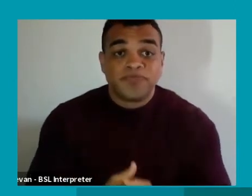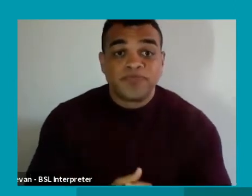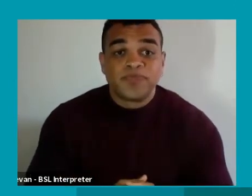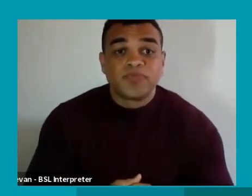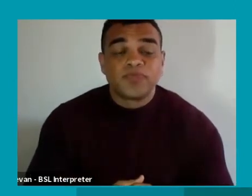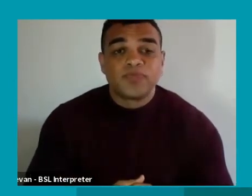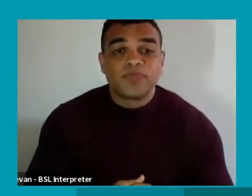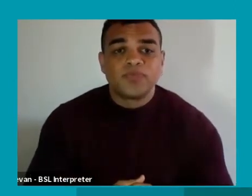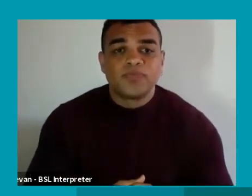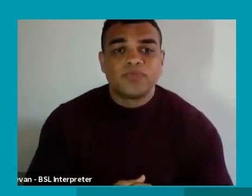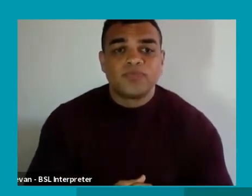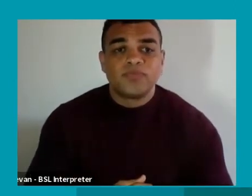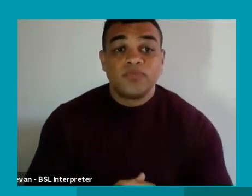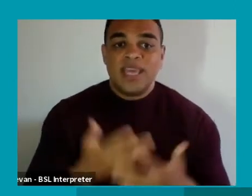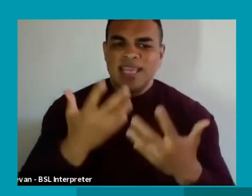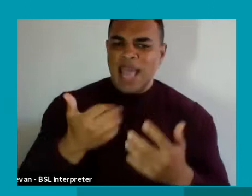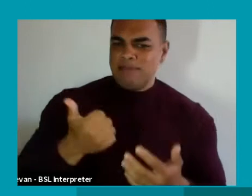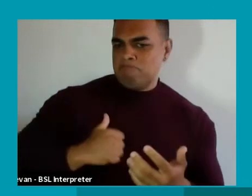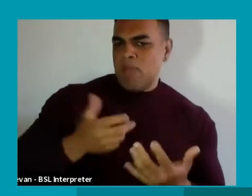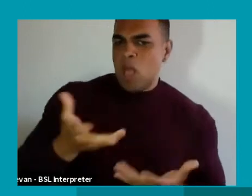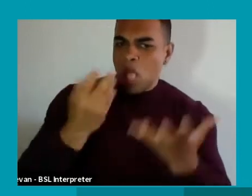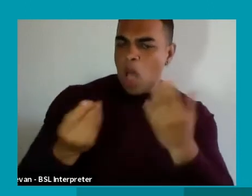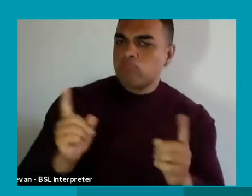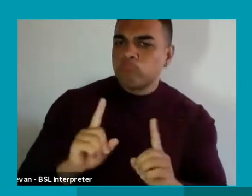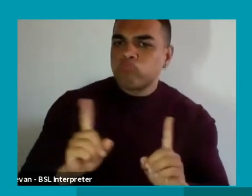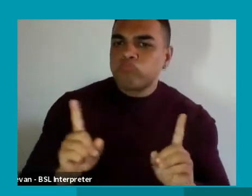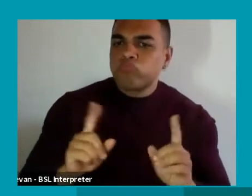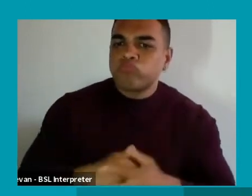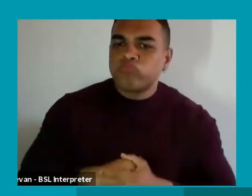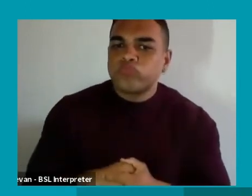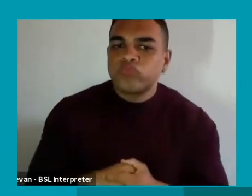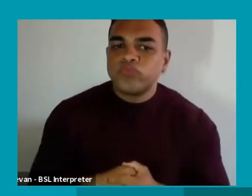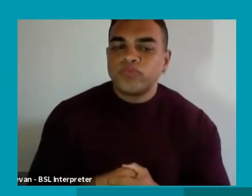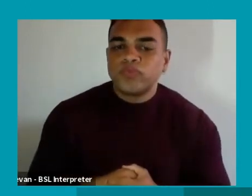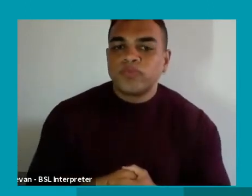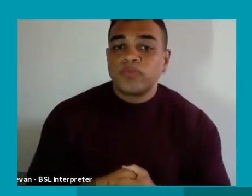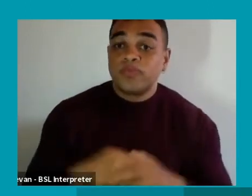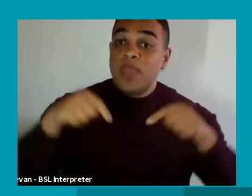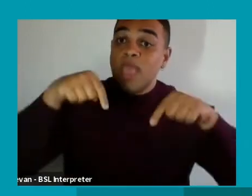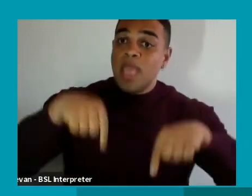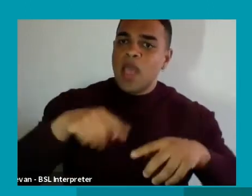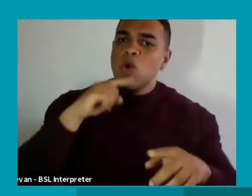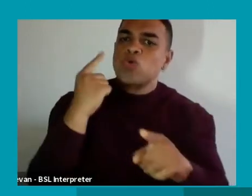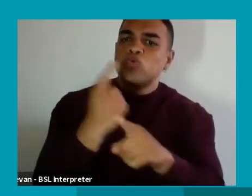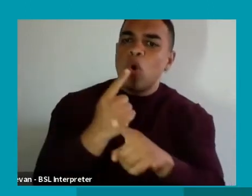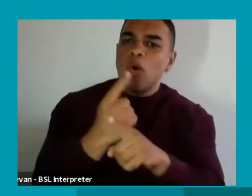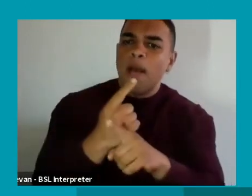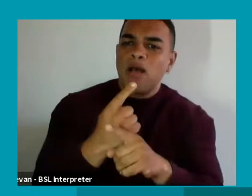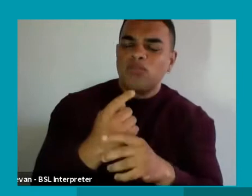So what can you expect to learn today? So what we'll be doing is talking about how you can best reflect on your experiences and your work history,